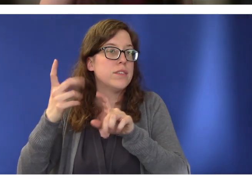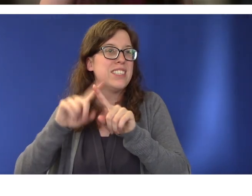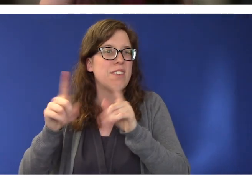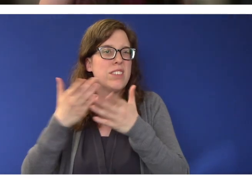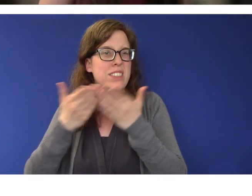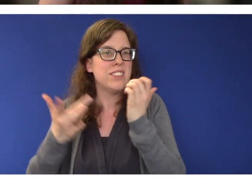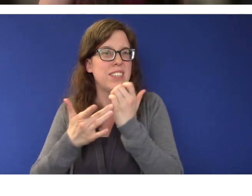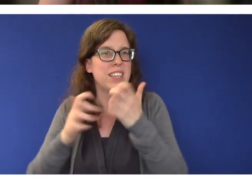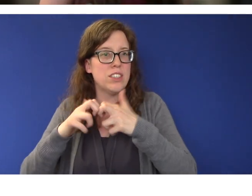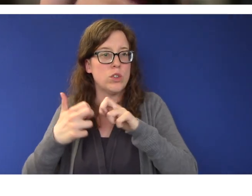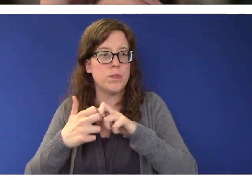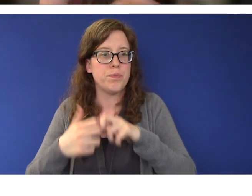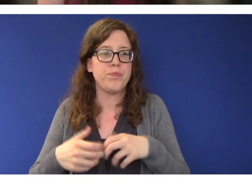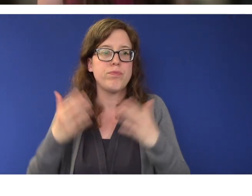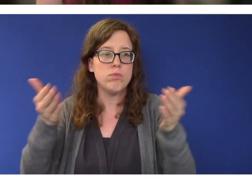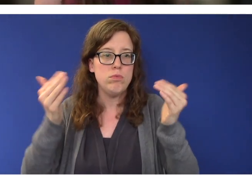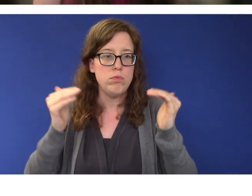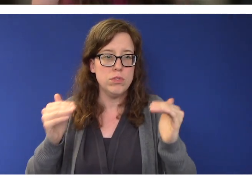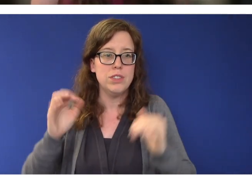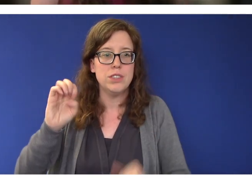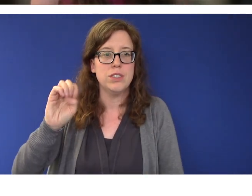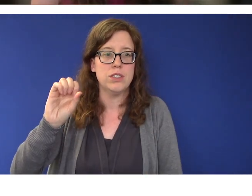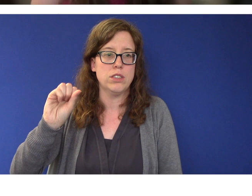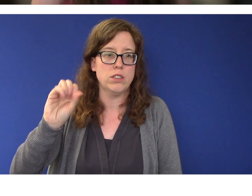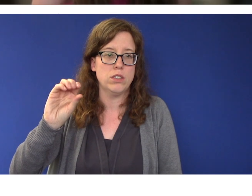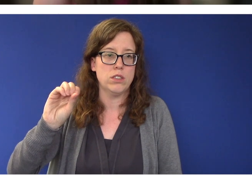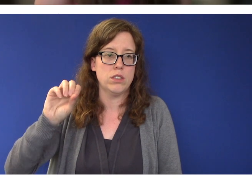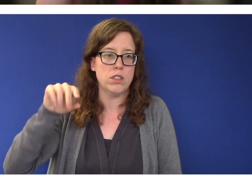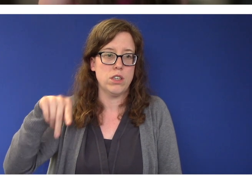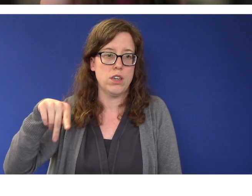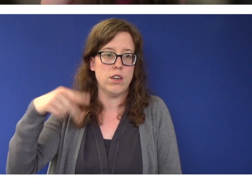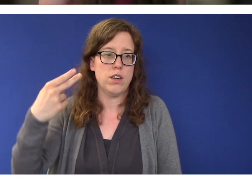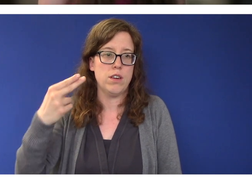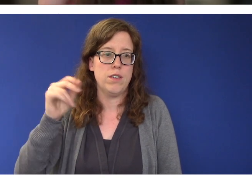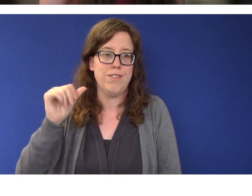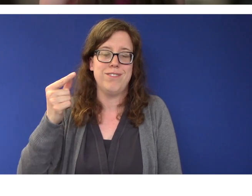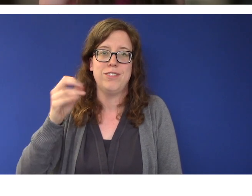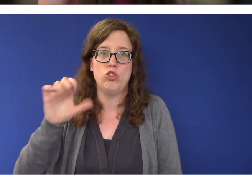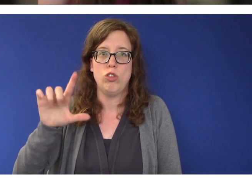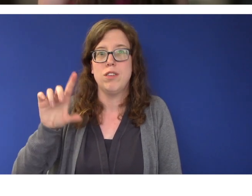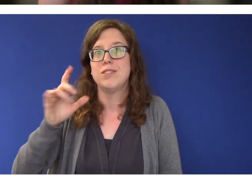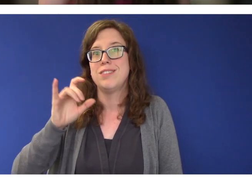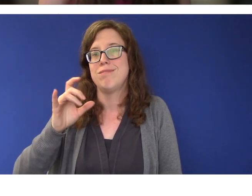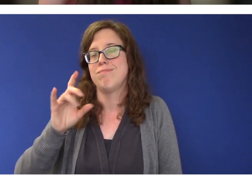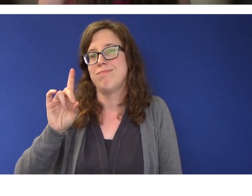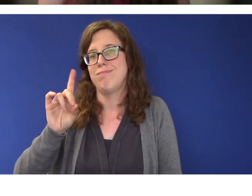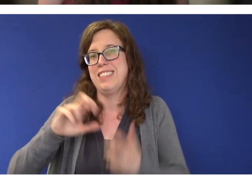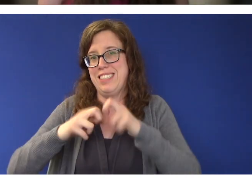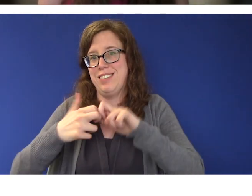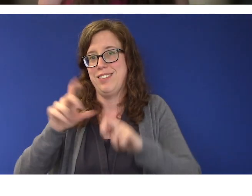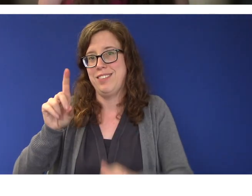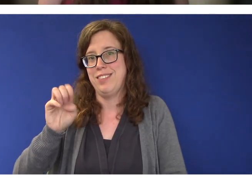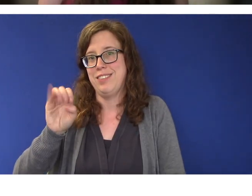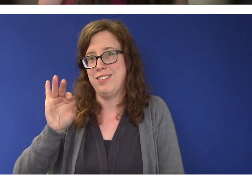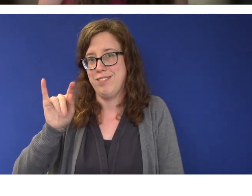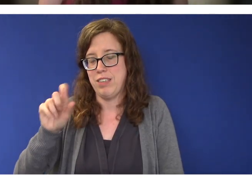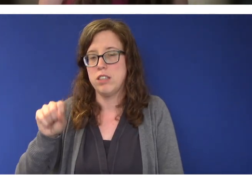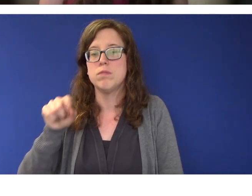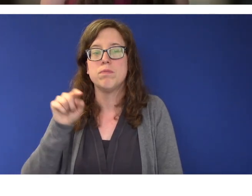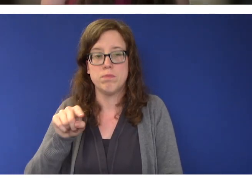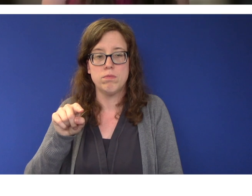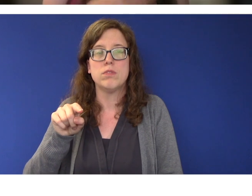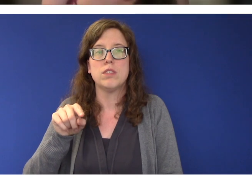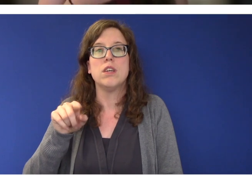Esophageal defects are another key feature. Many individuals with CHARGE have abnormal